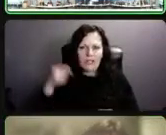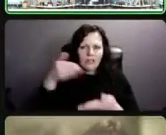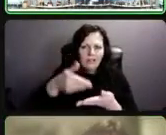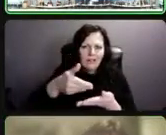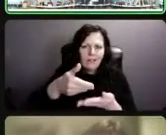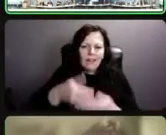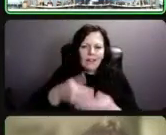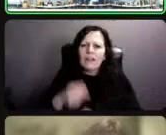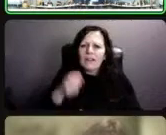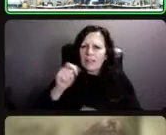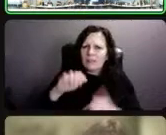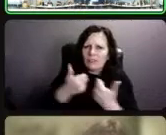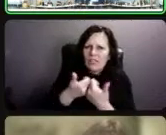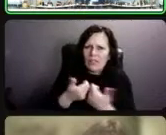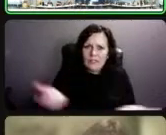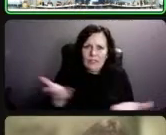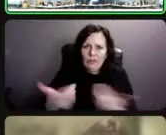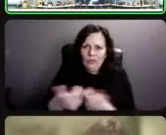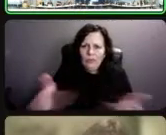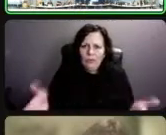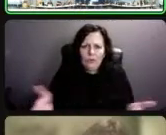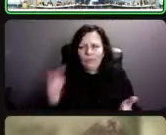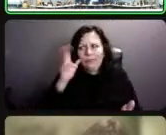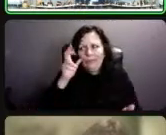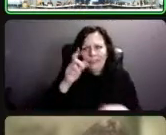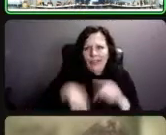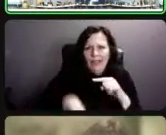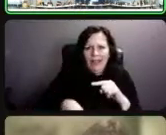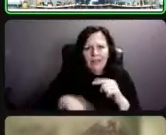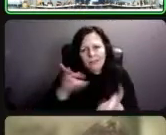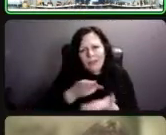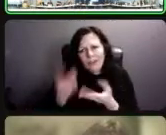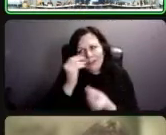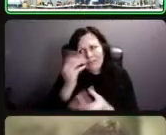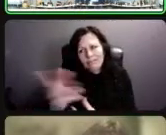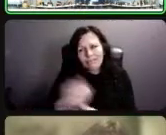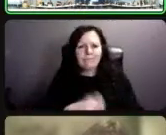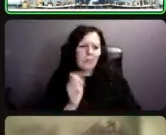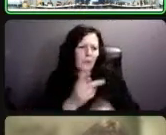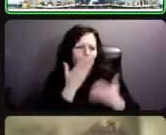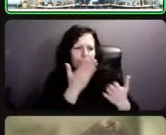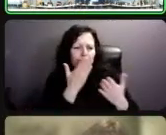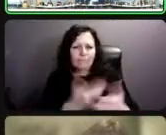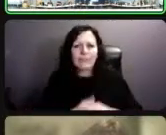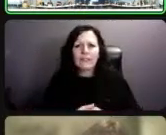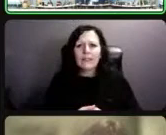I JUST NEED YOU TO BE